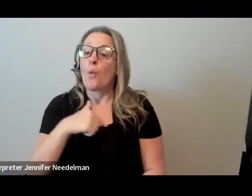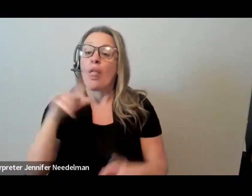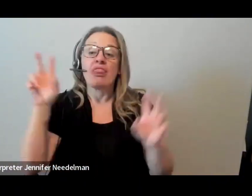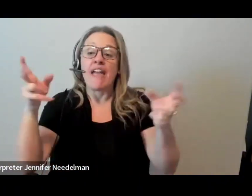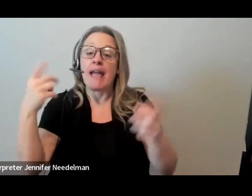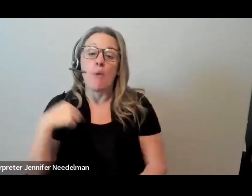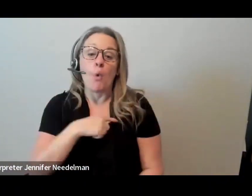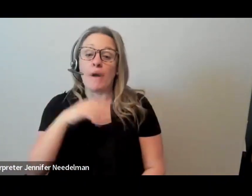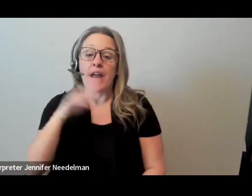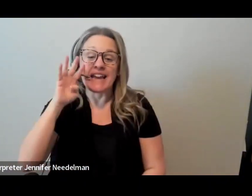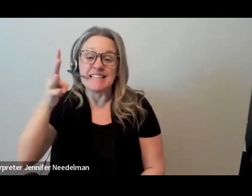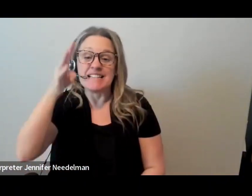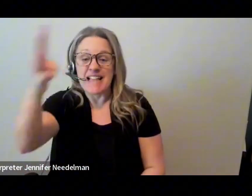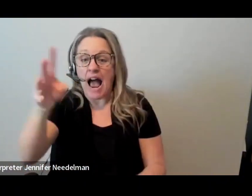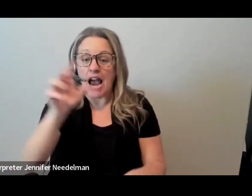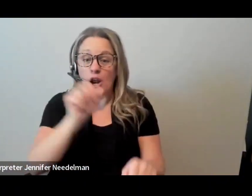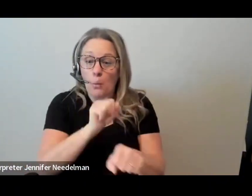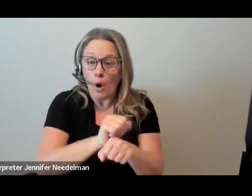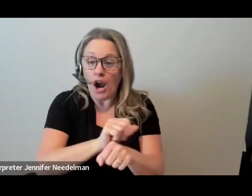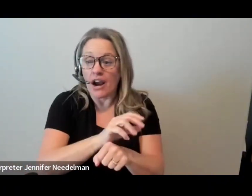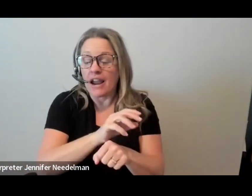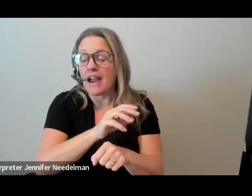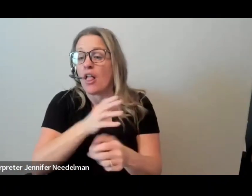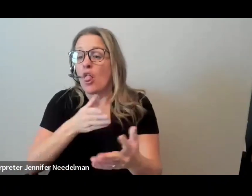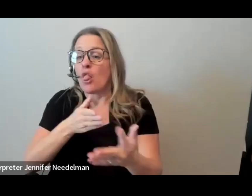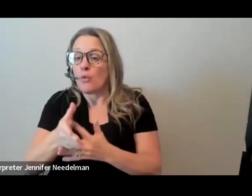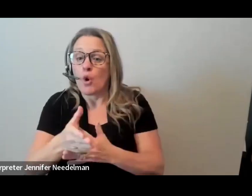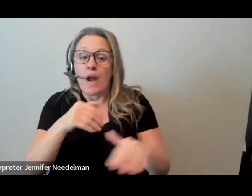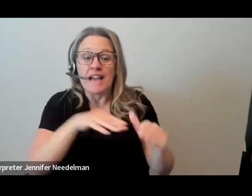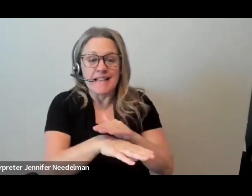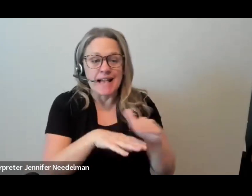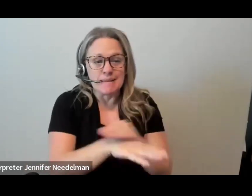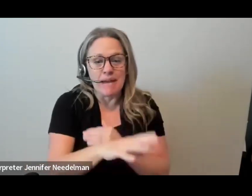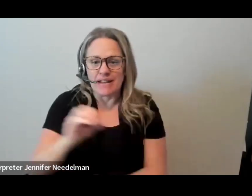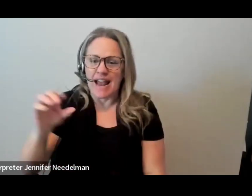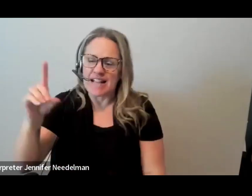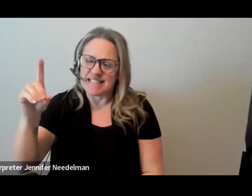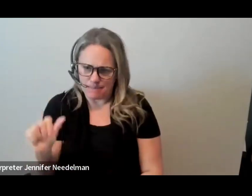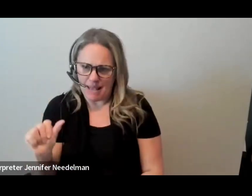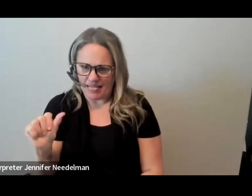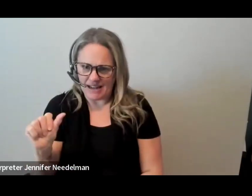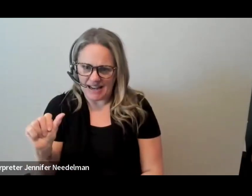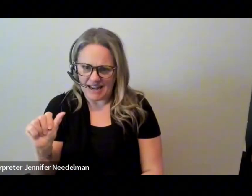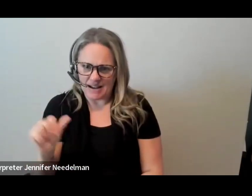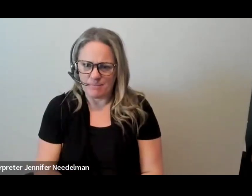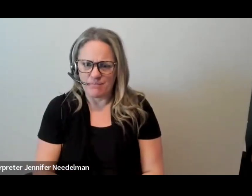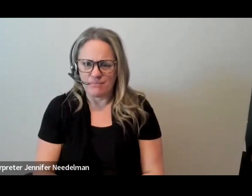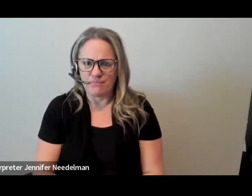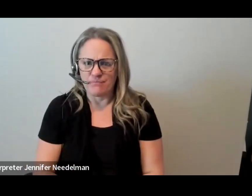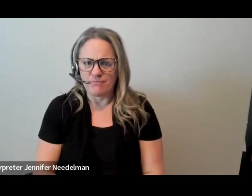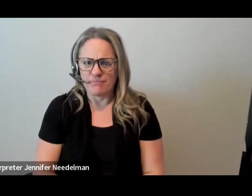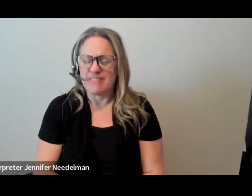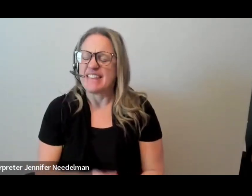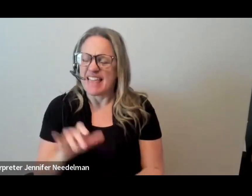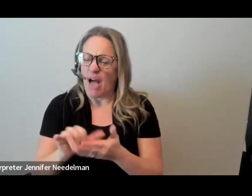and innovation through accessibility and disability and inclusion. That was a mouthful,